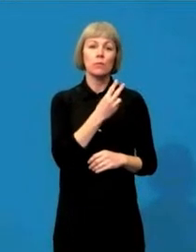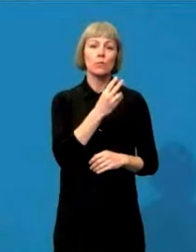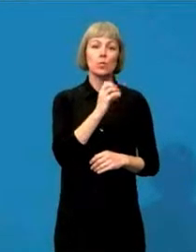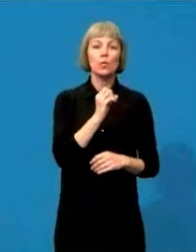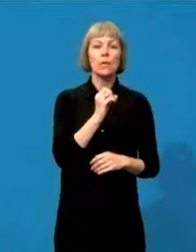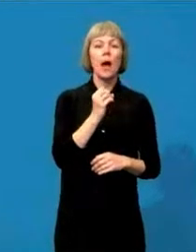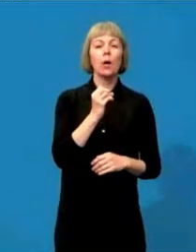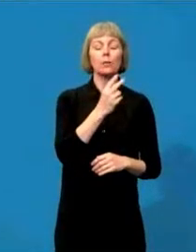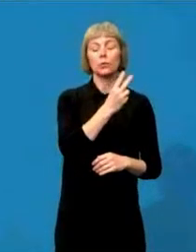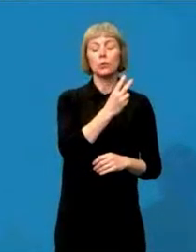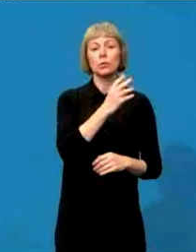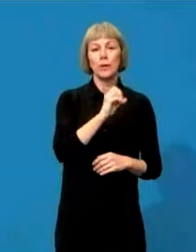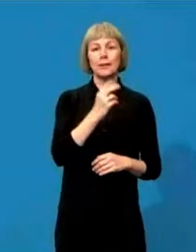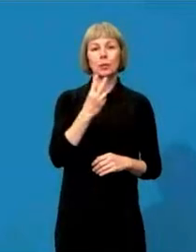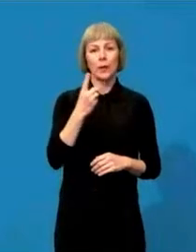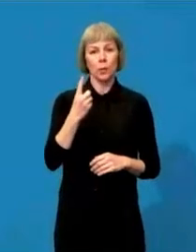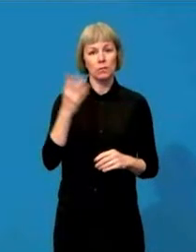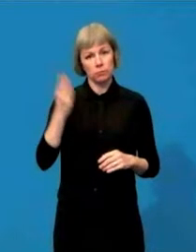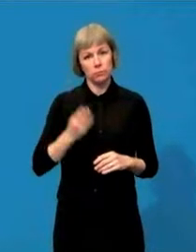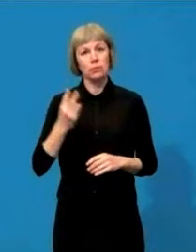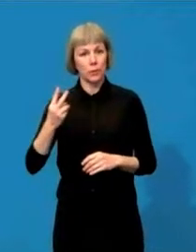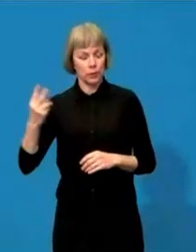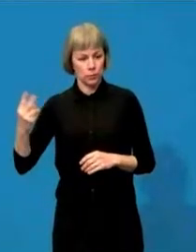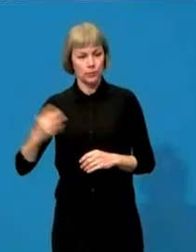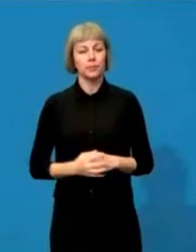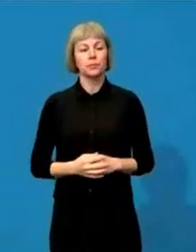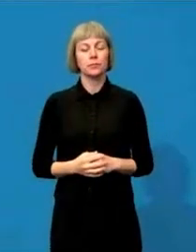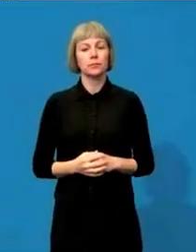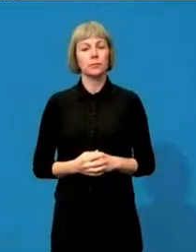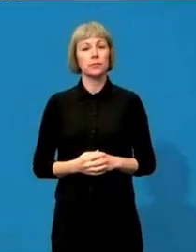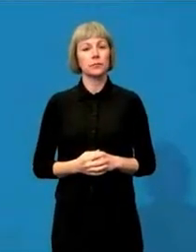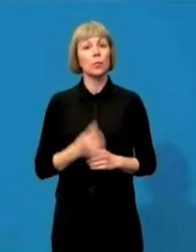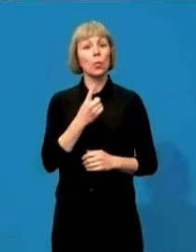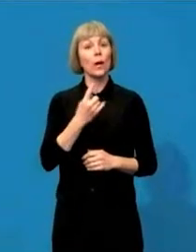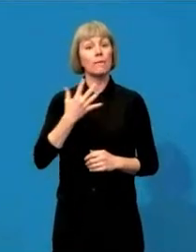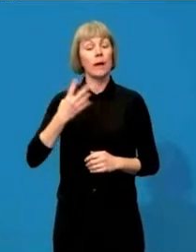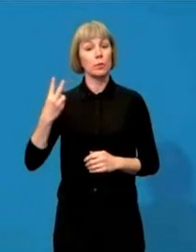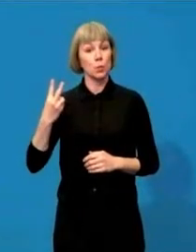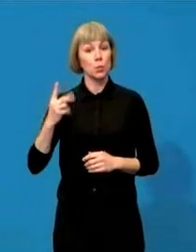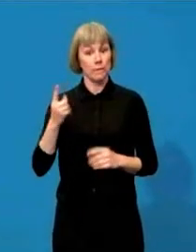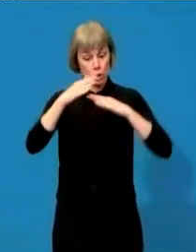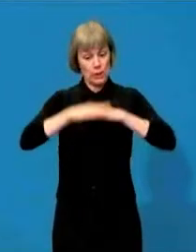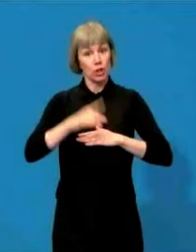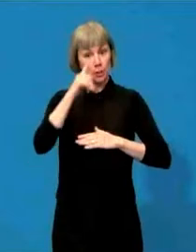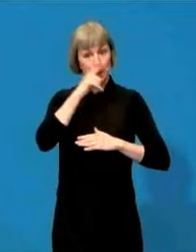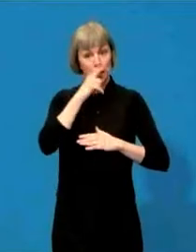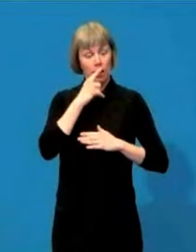There were 152 First Nations participants who received payments against their plans.